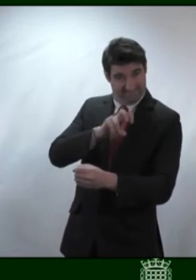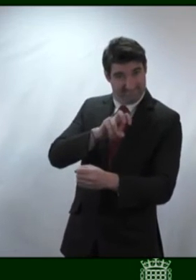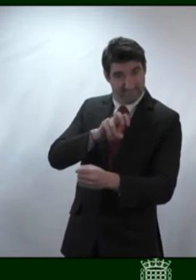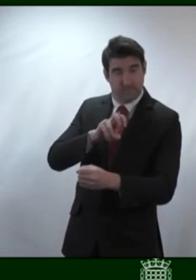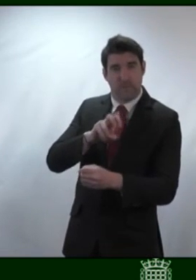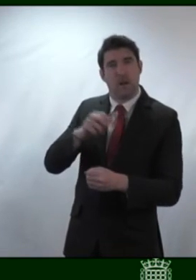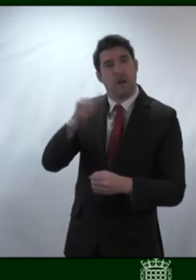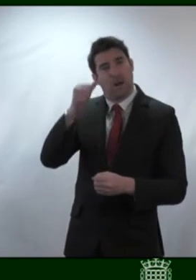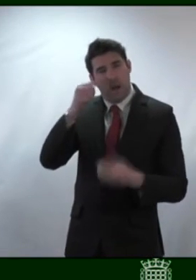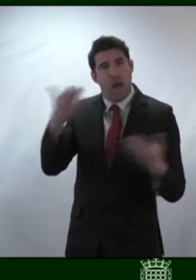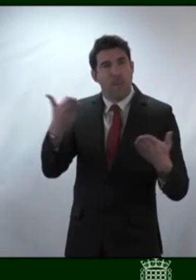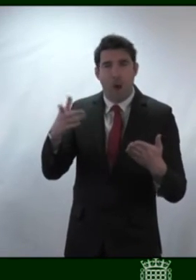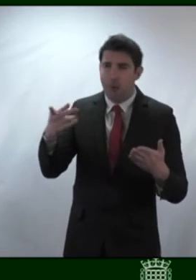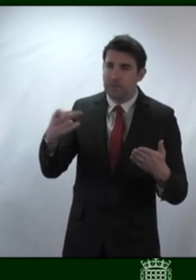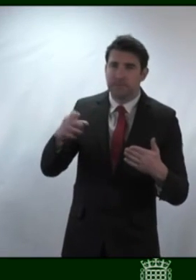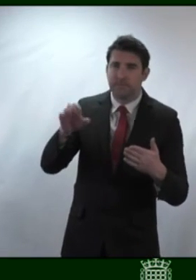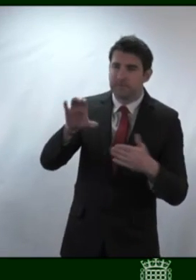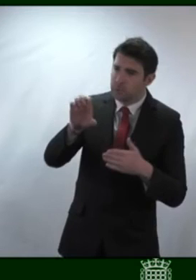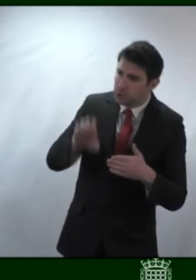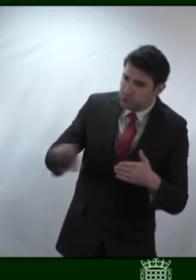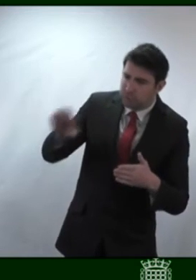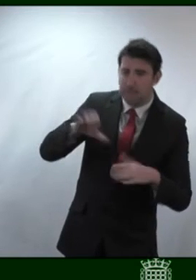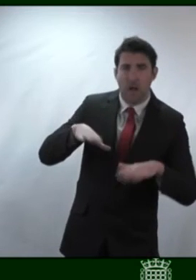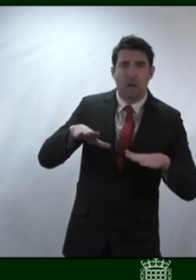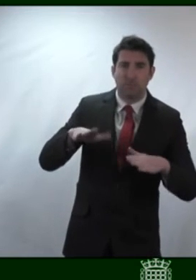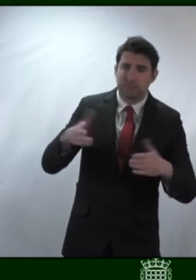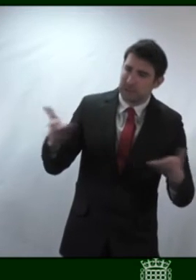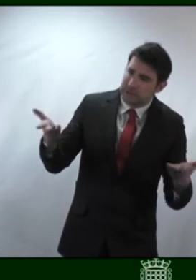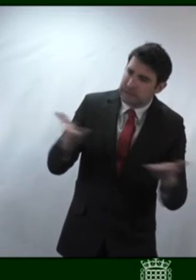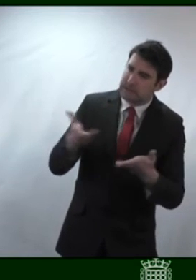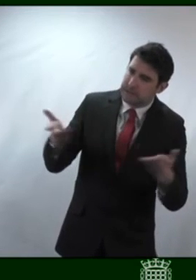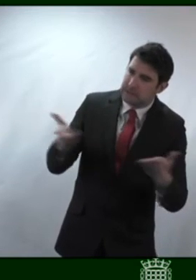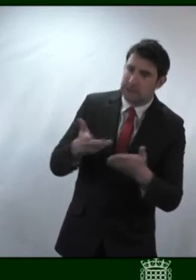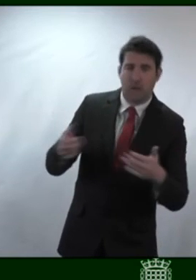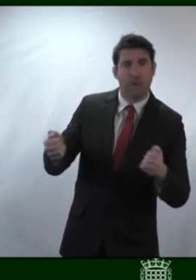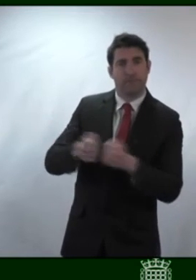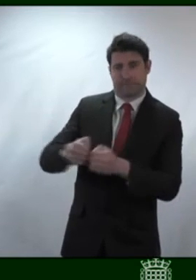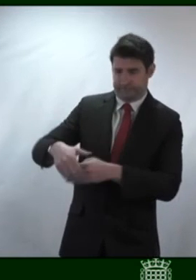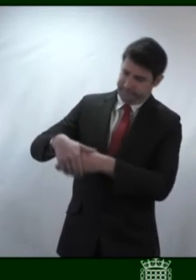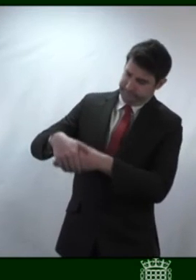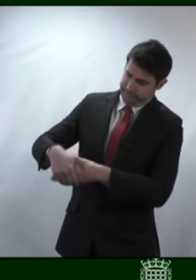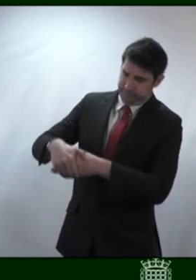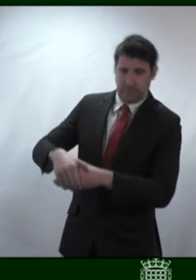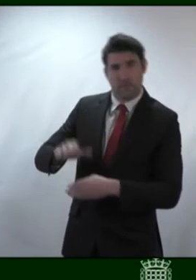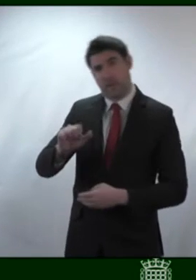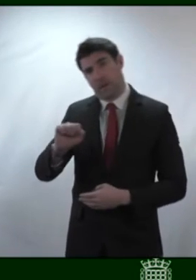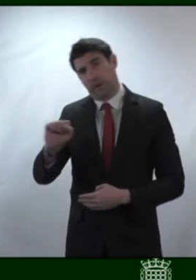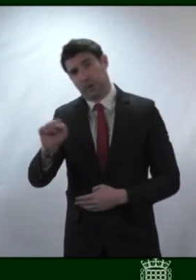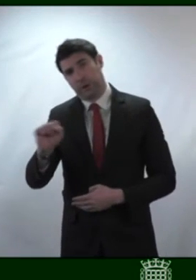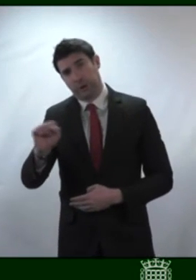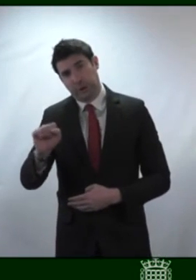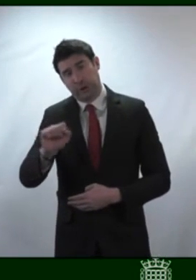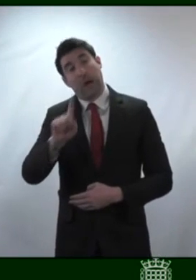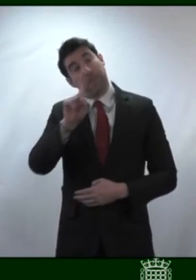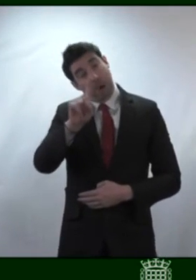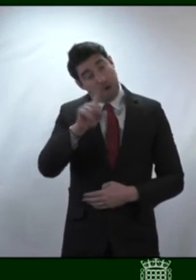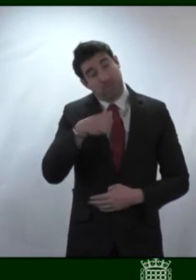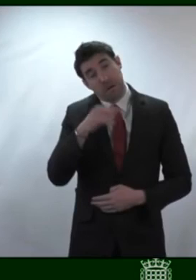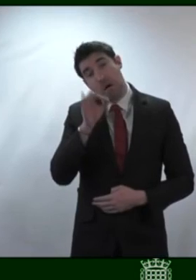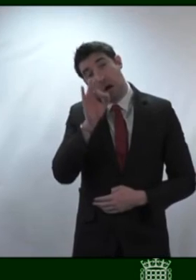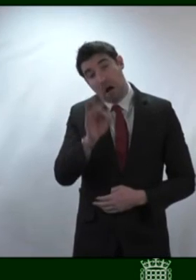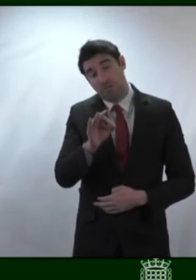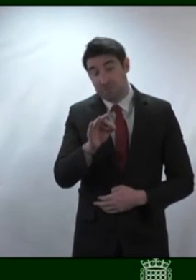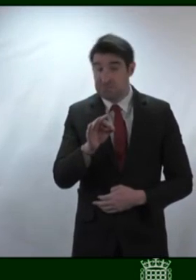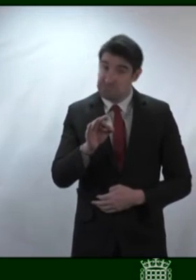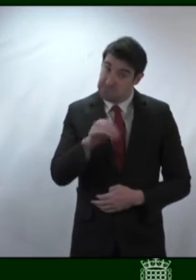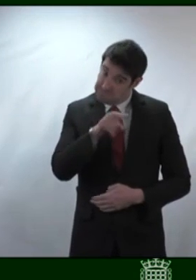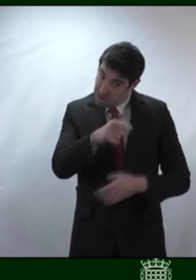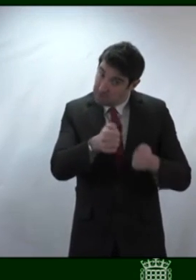talks with the EU, does he agree with me that this great outward-looking nation has a world of global